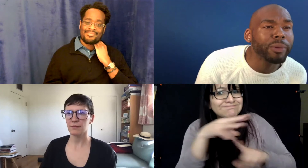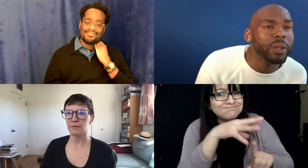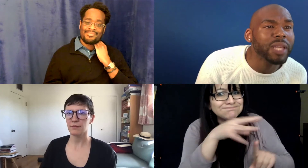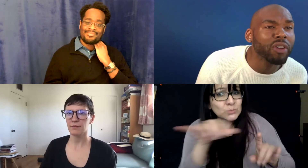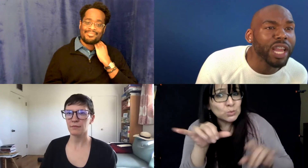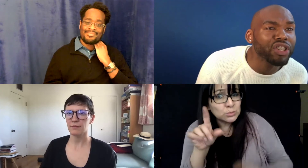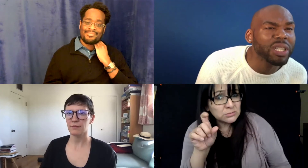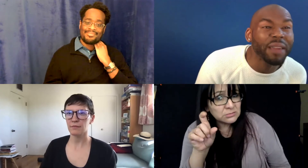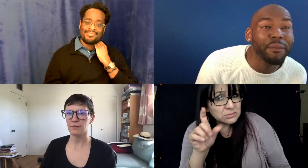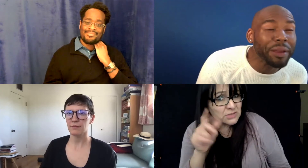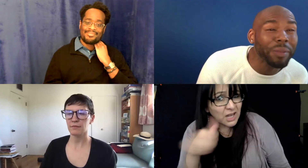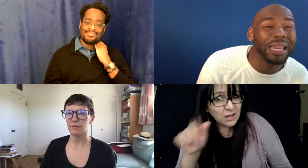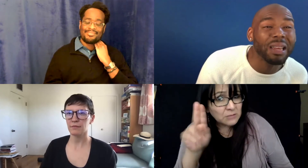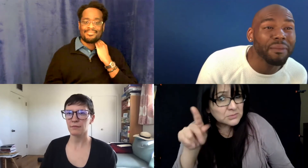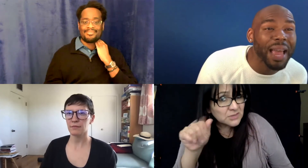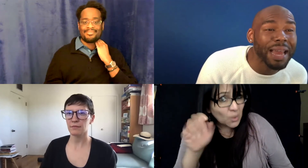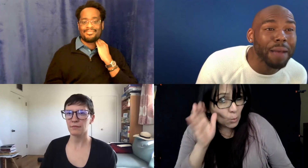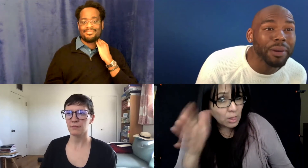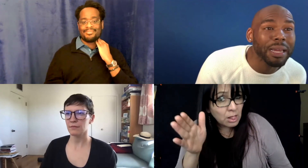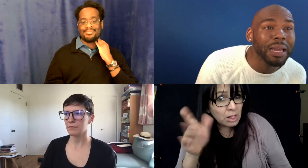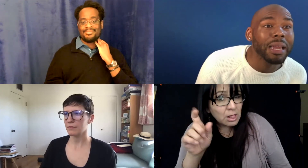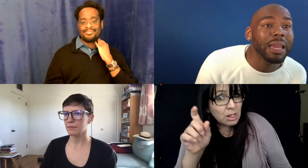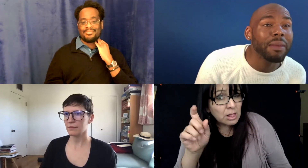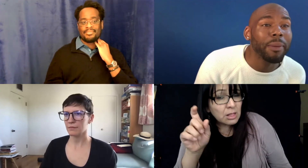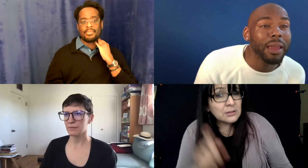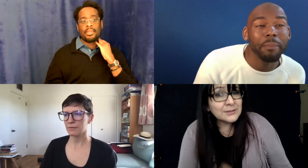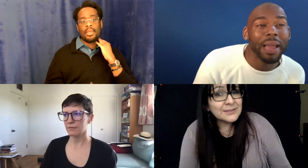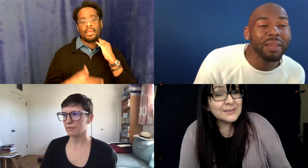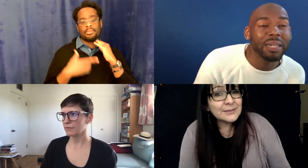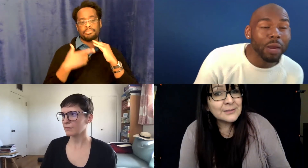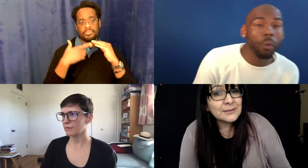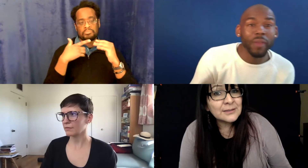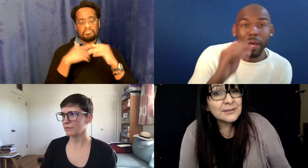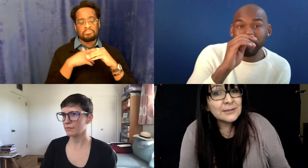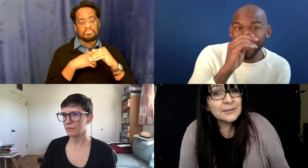segregation did they film any of that happening in the in back in the day or will they update that